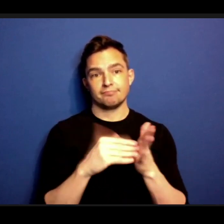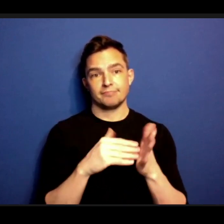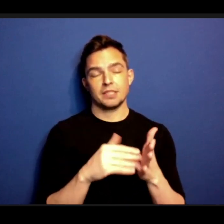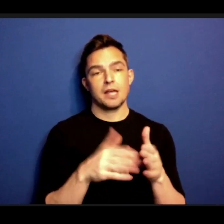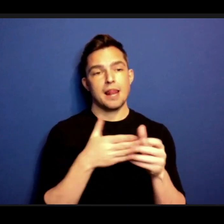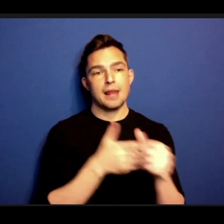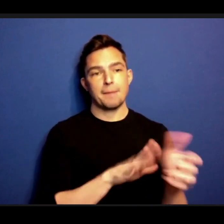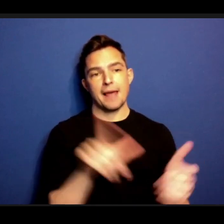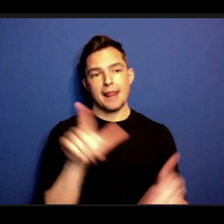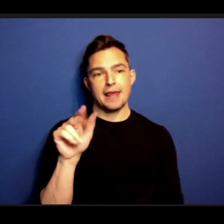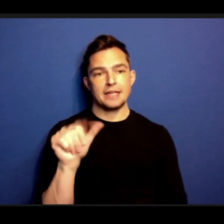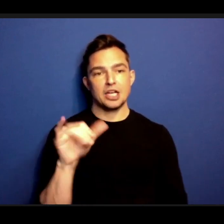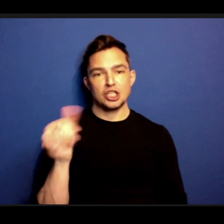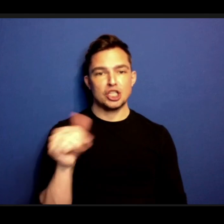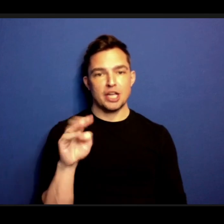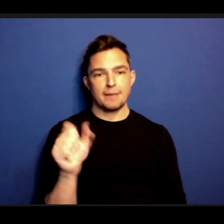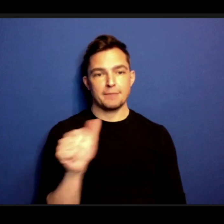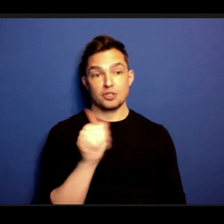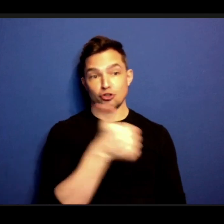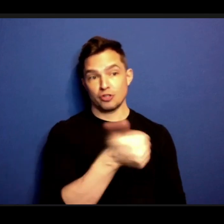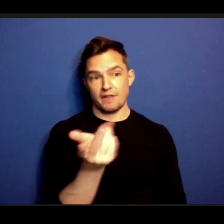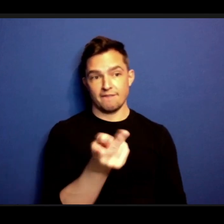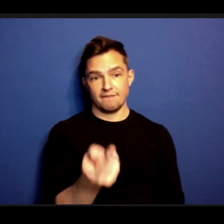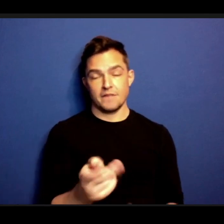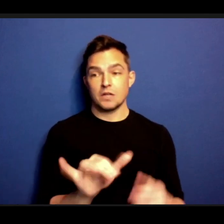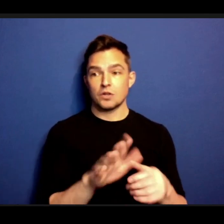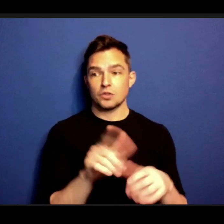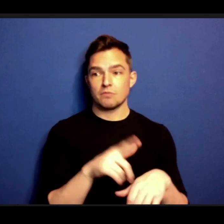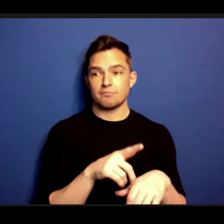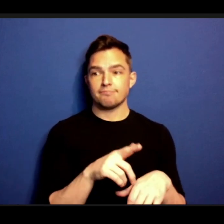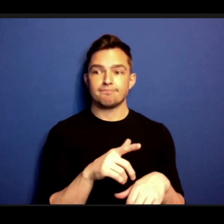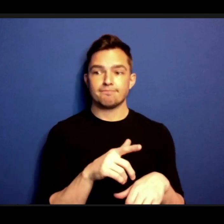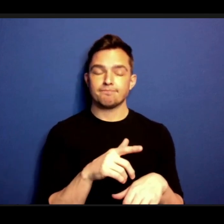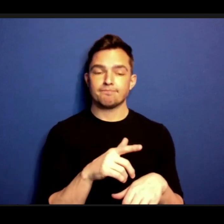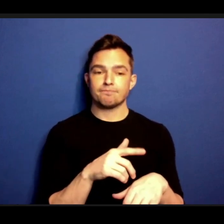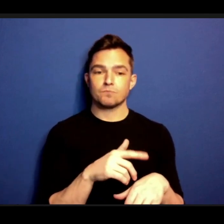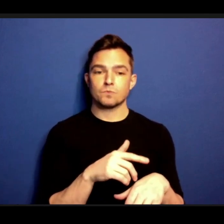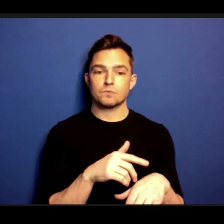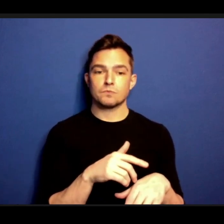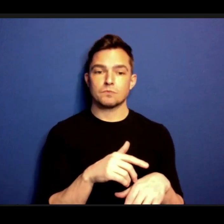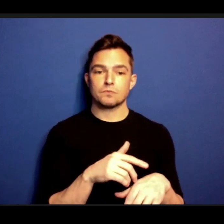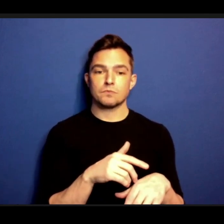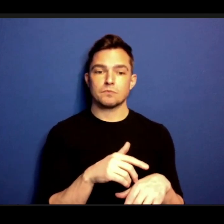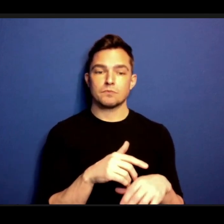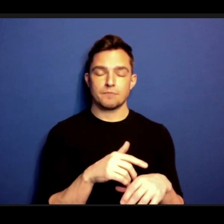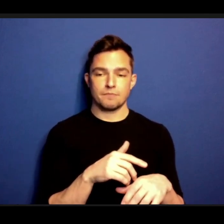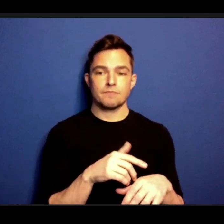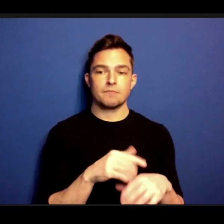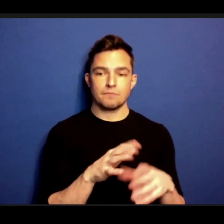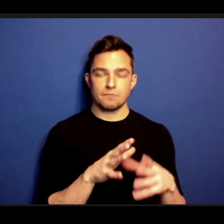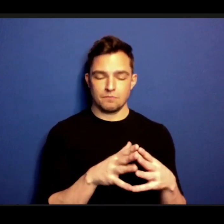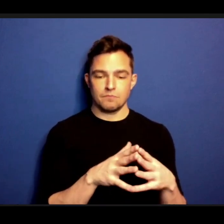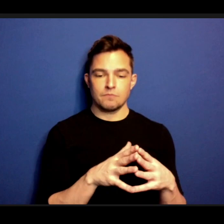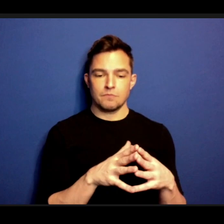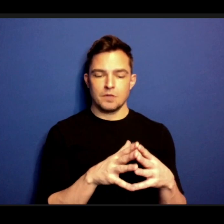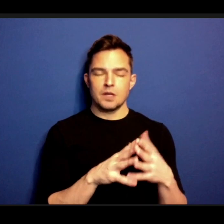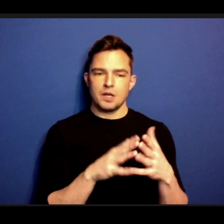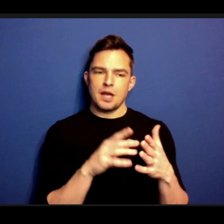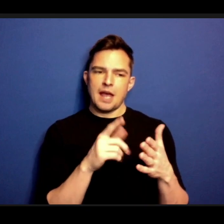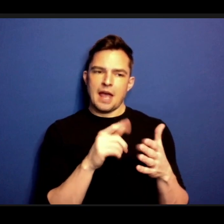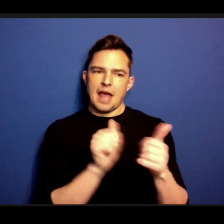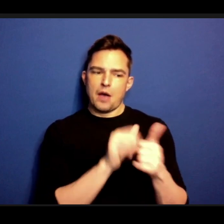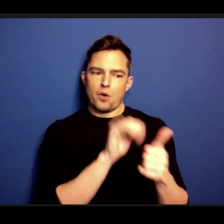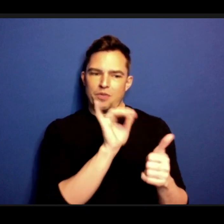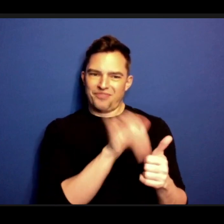James and yourself. And the lengths that makes to sort of really kind of looking at everyday